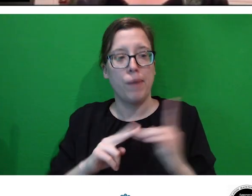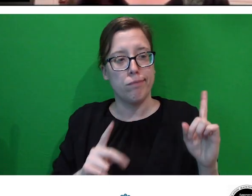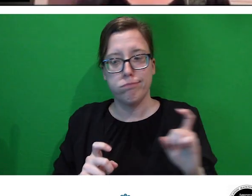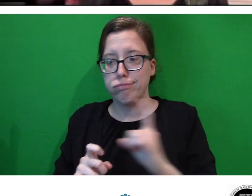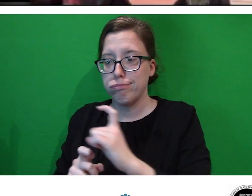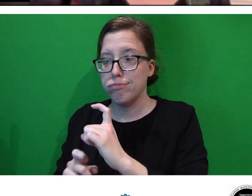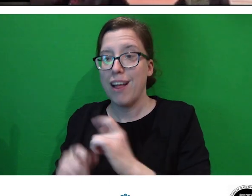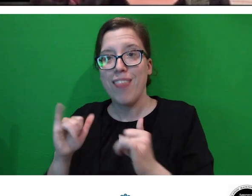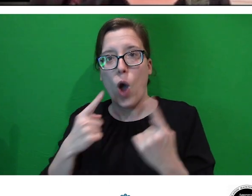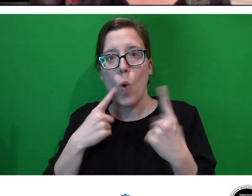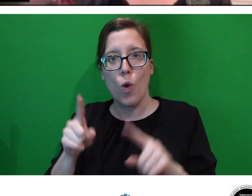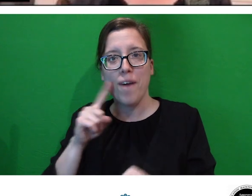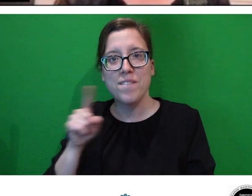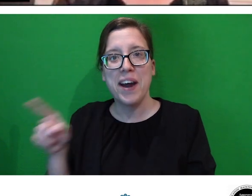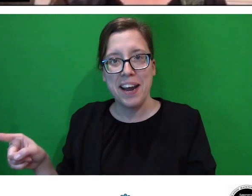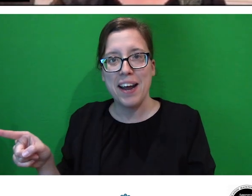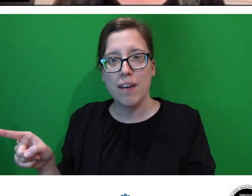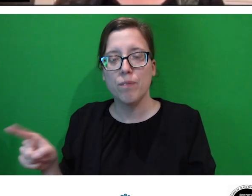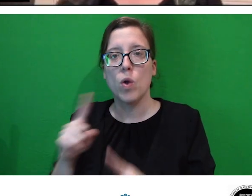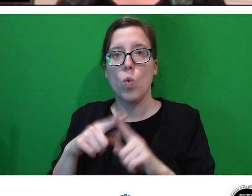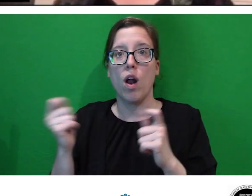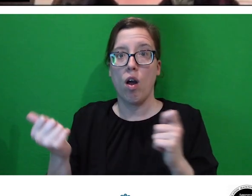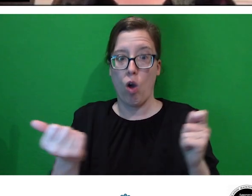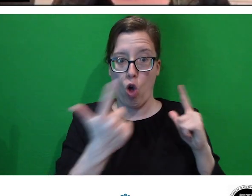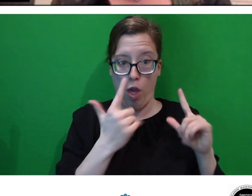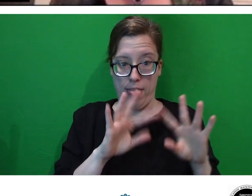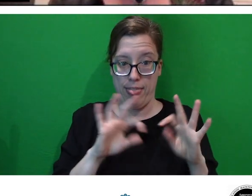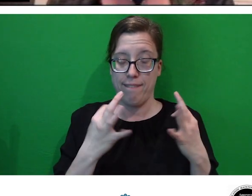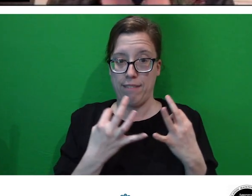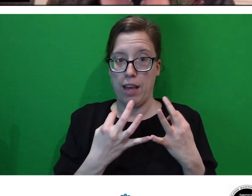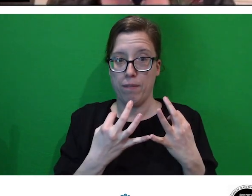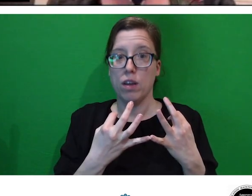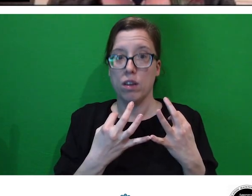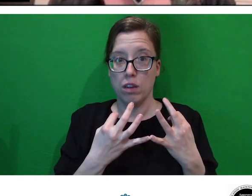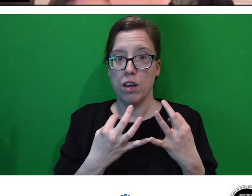like, "Ahhhh, change the channel." It's not conventional.